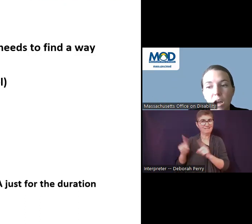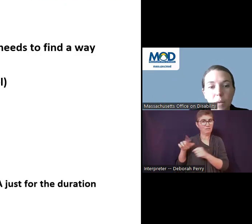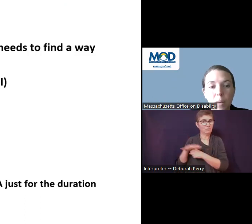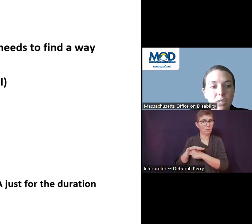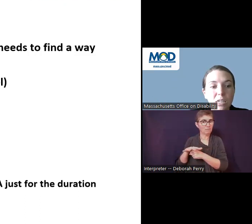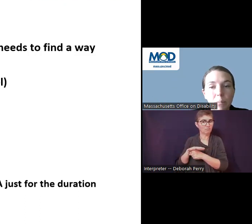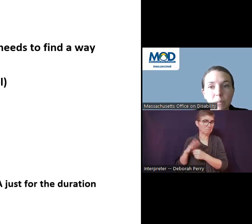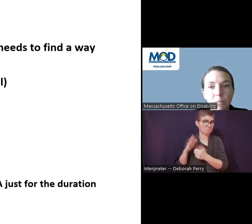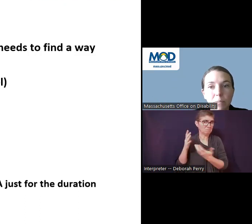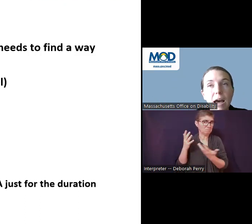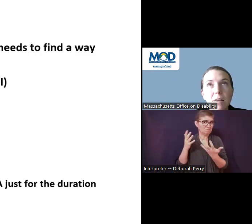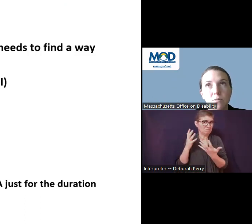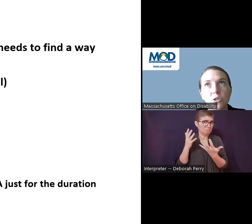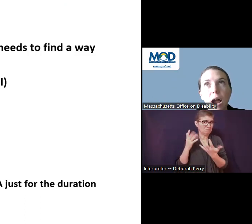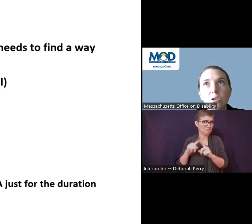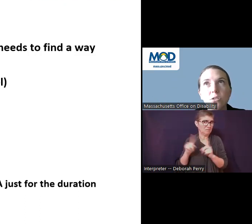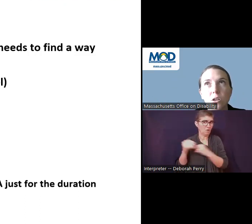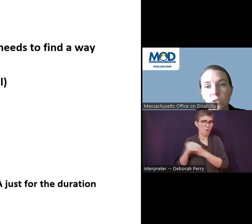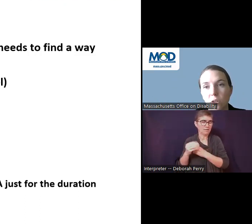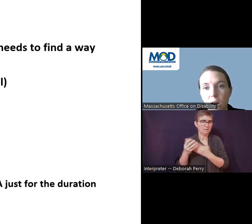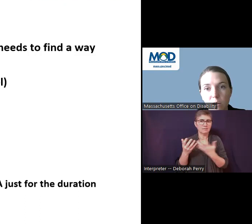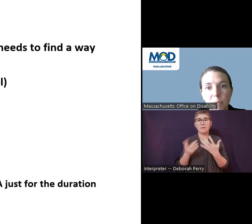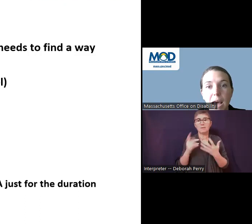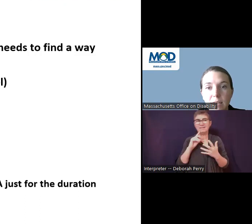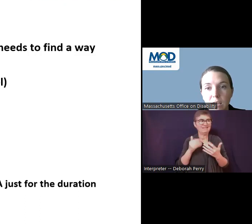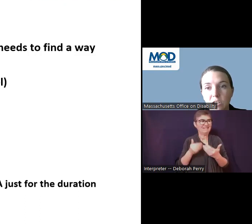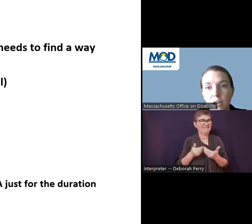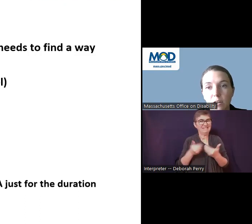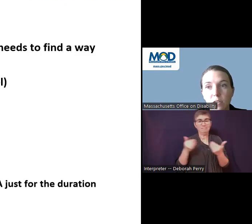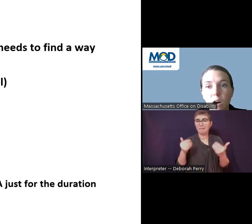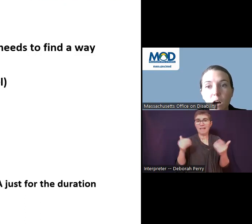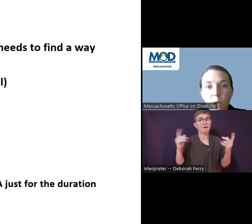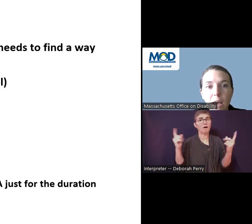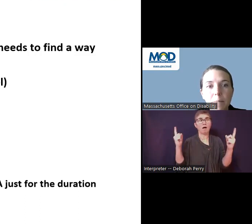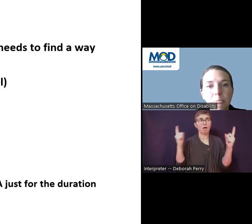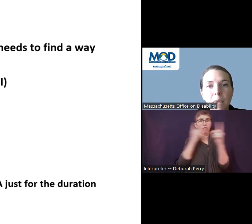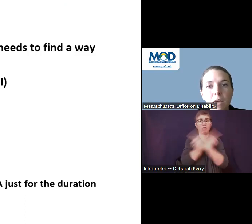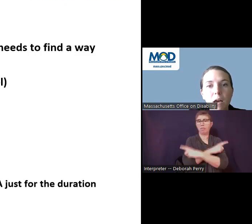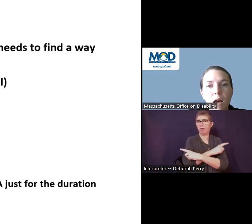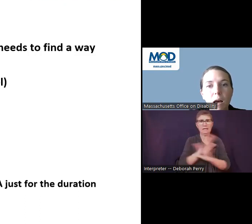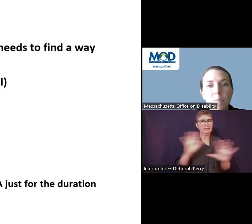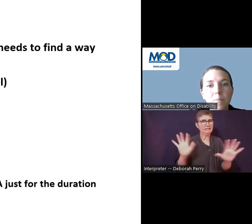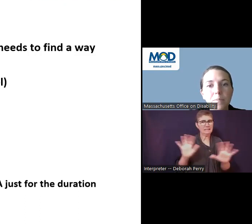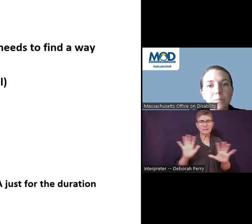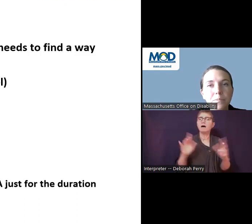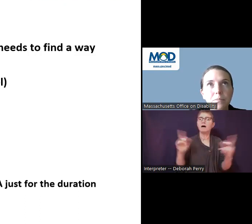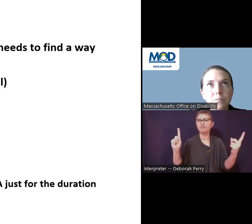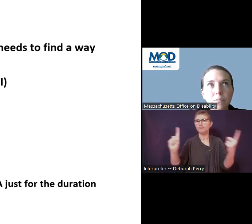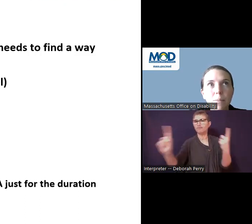separate Paths of travel so that they're not going to be passing each other in the hallway um